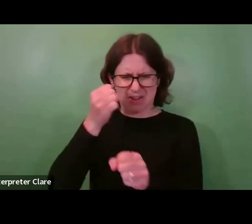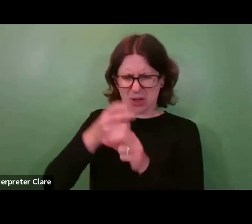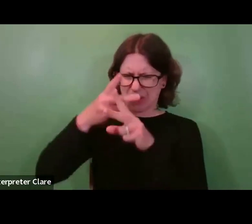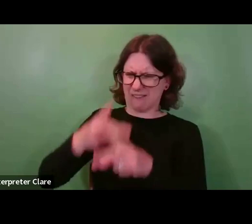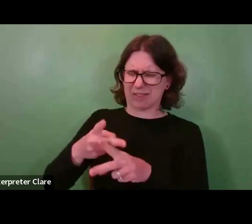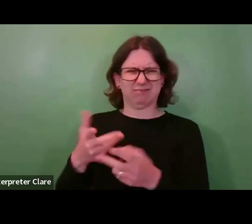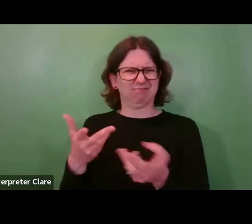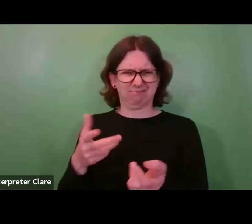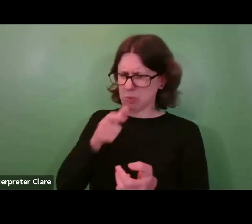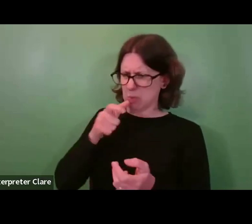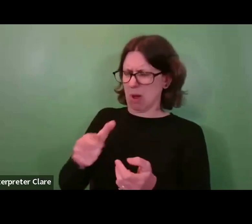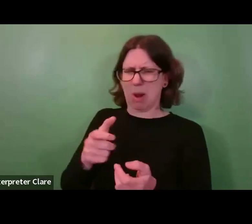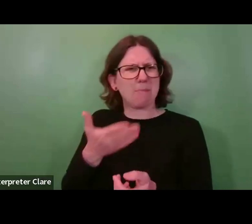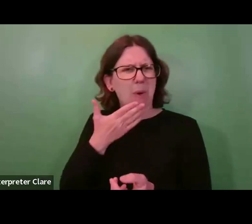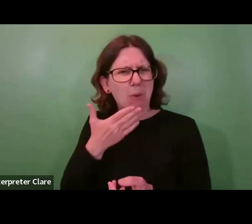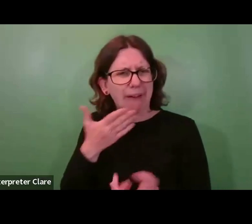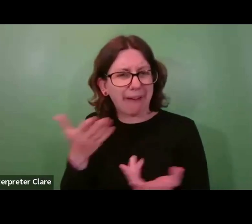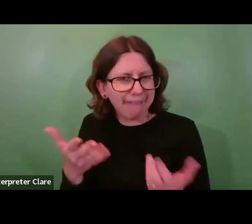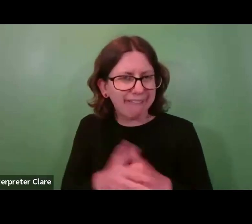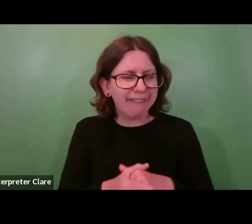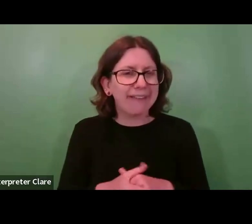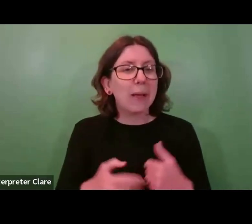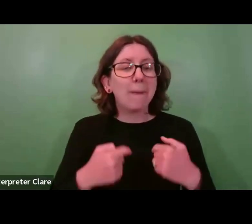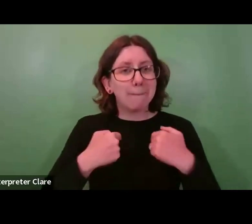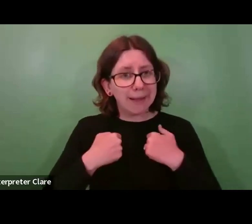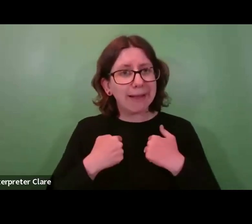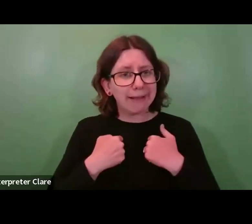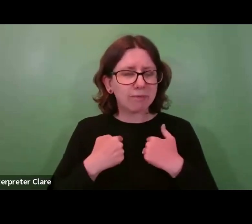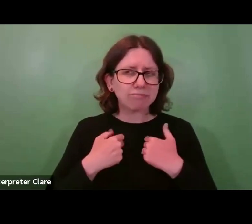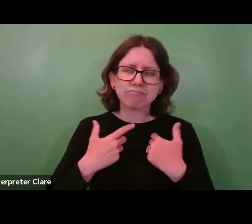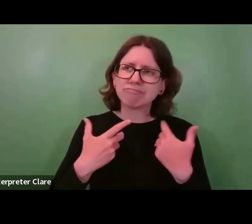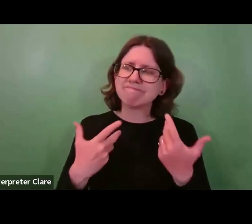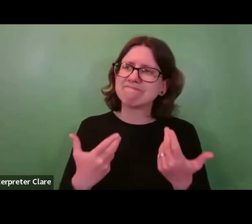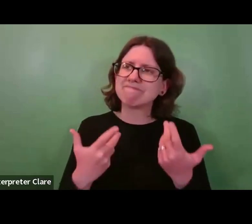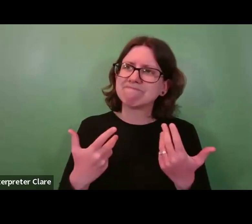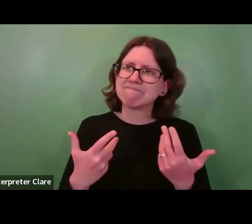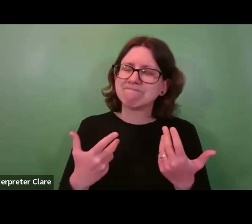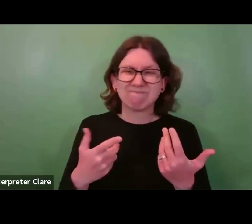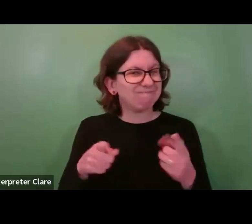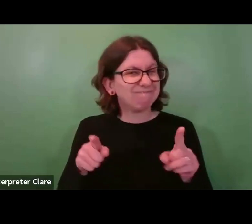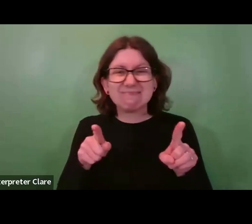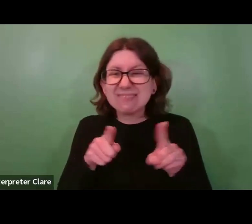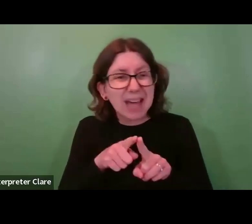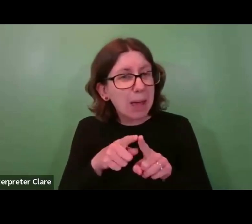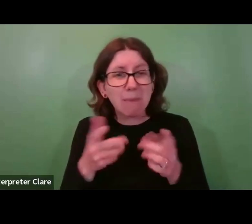And and for me, it was a case, I think, like many people who get